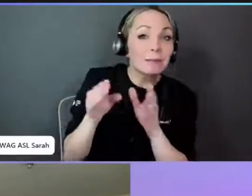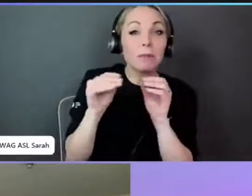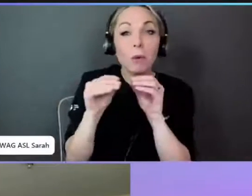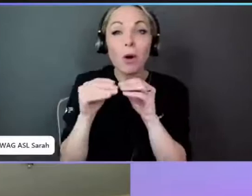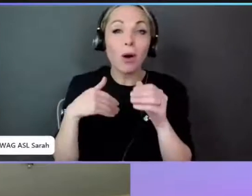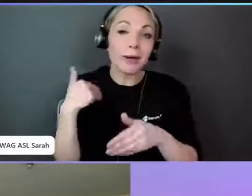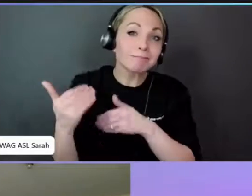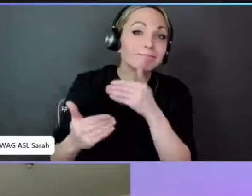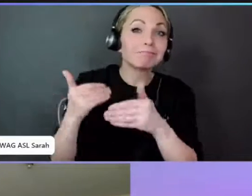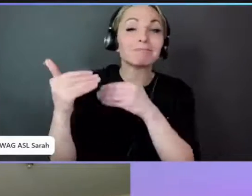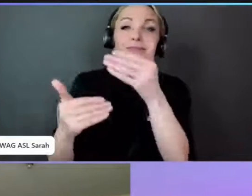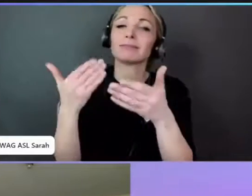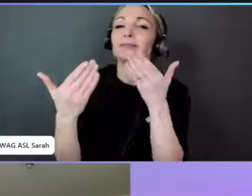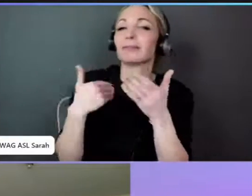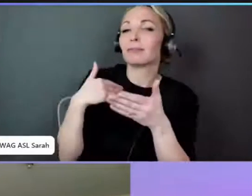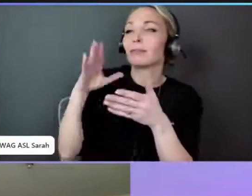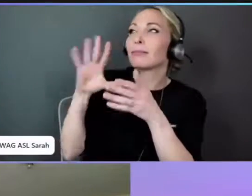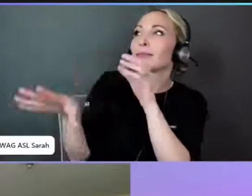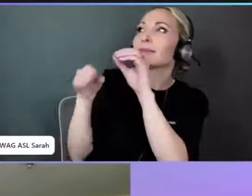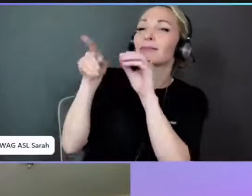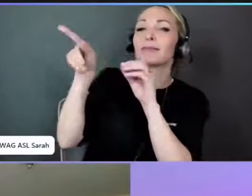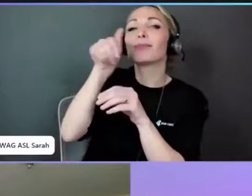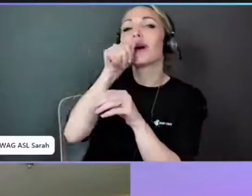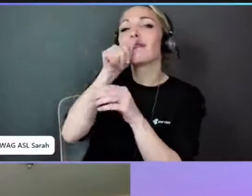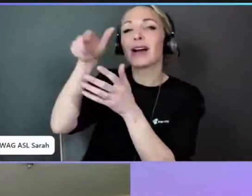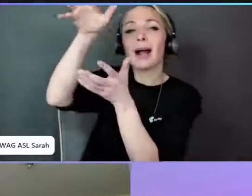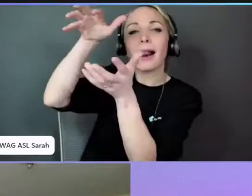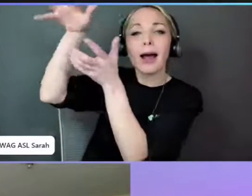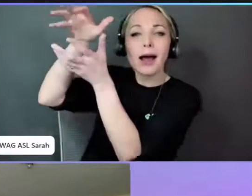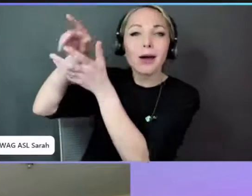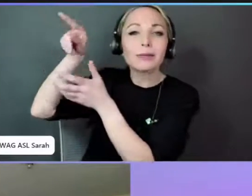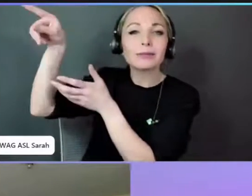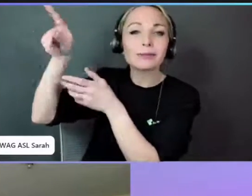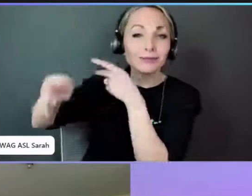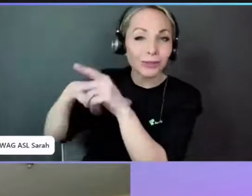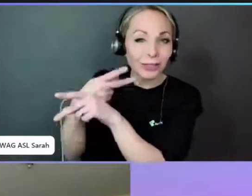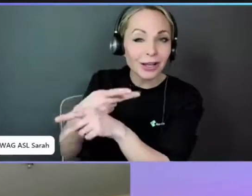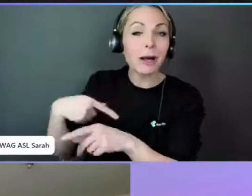like a private cloud version and a self-hosted on-prem version as well eventually.